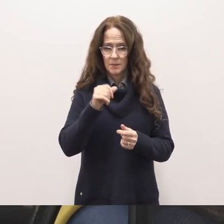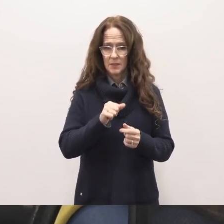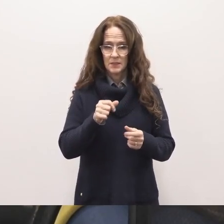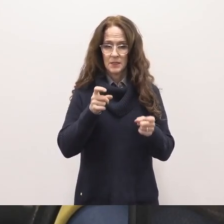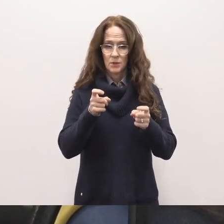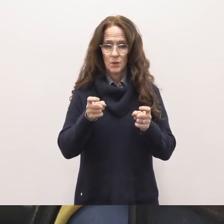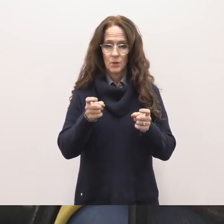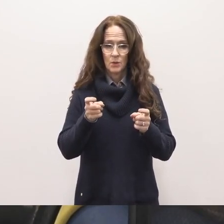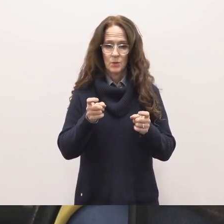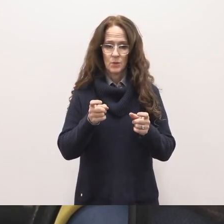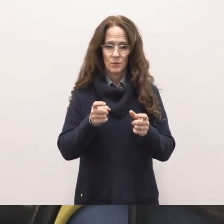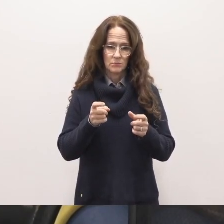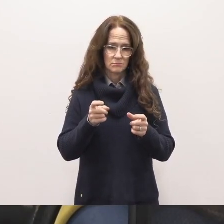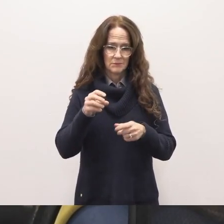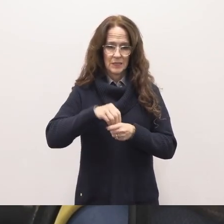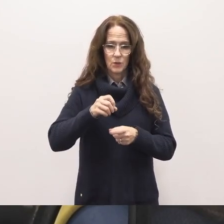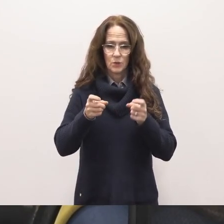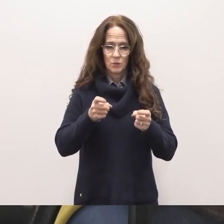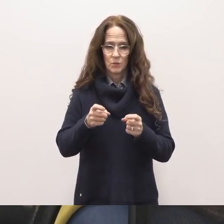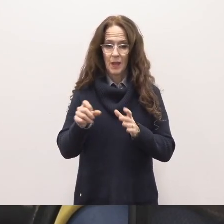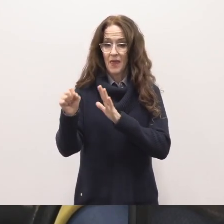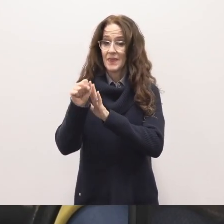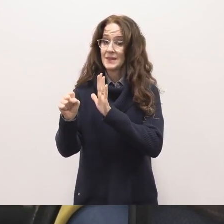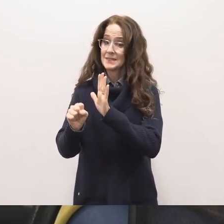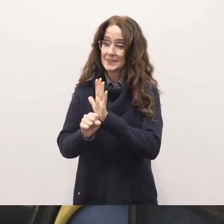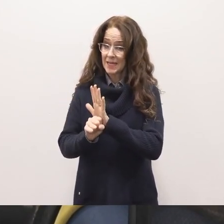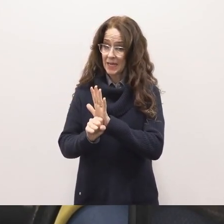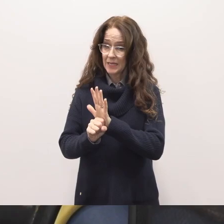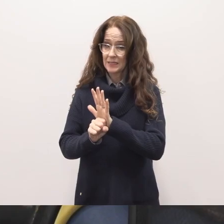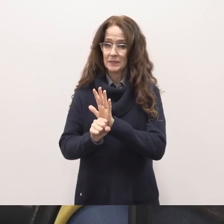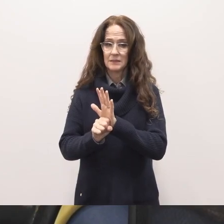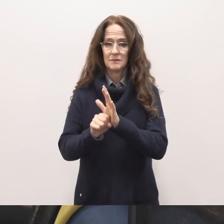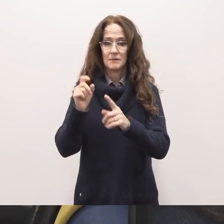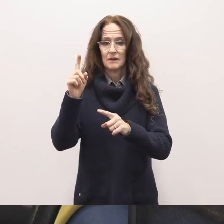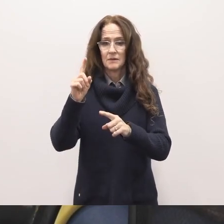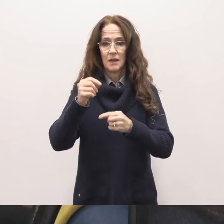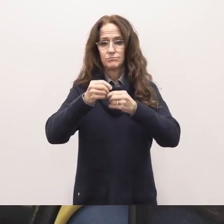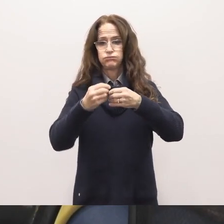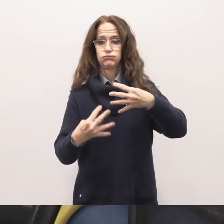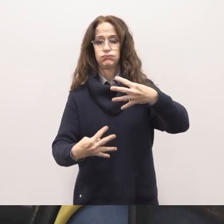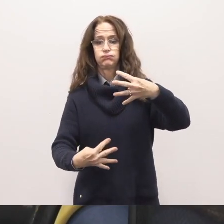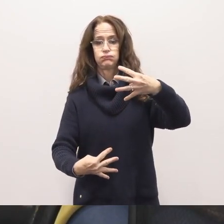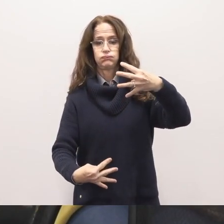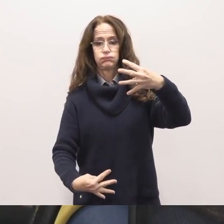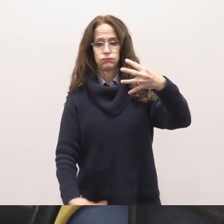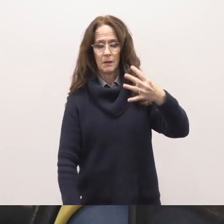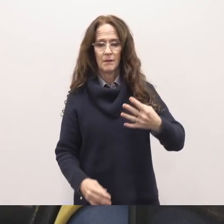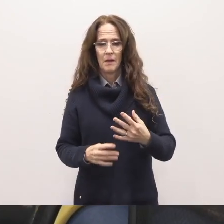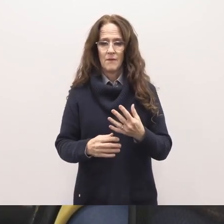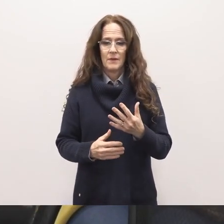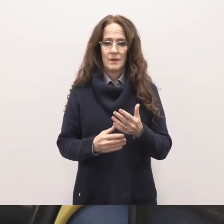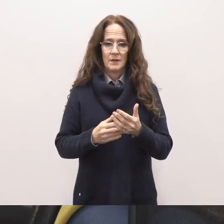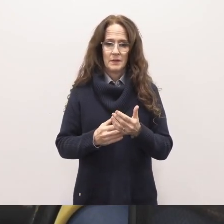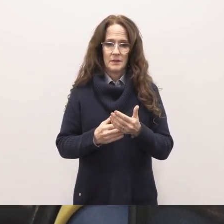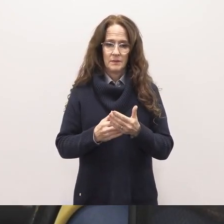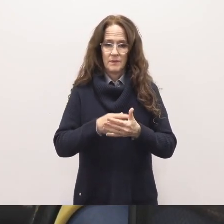And then on the state side, the state has a long laundry list of steps we have to perform for the various programs